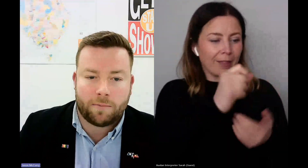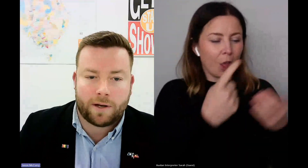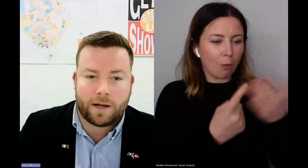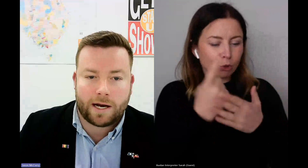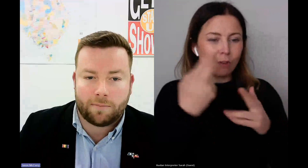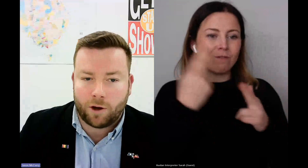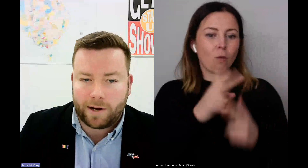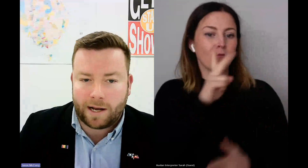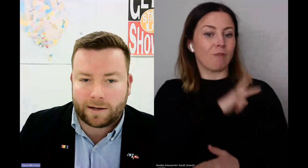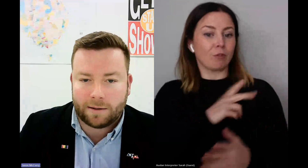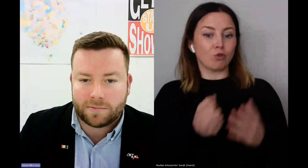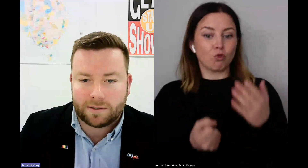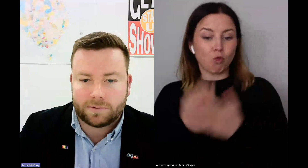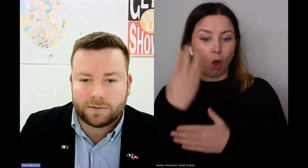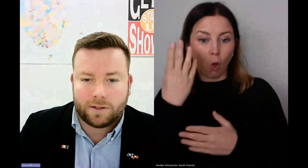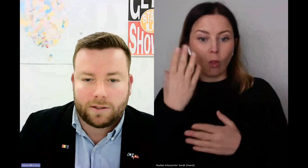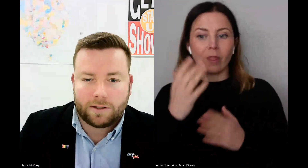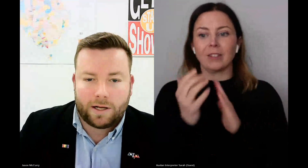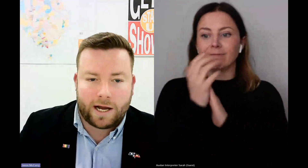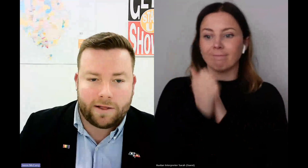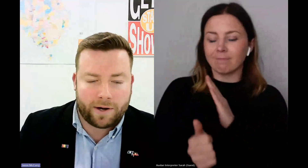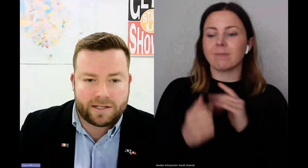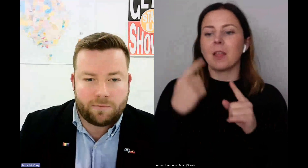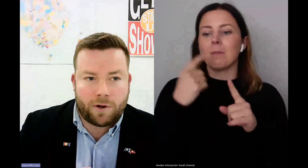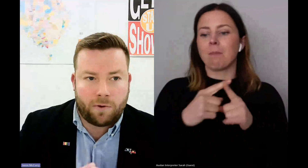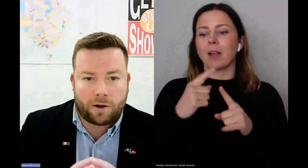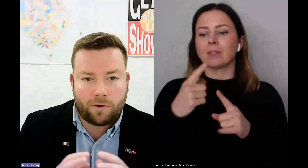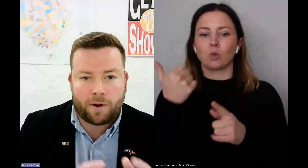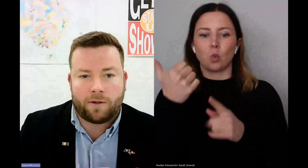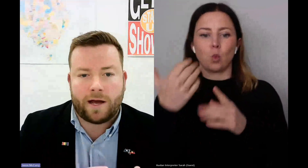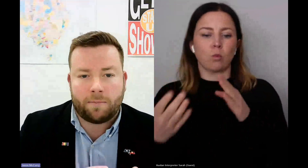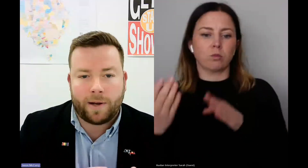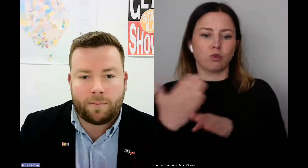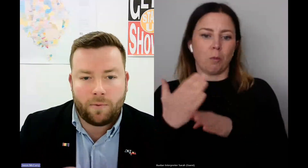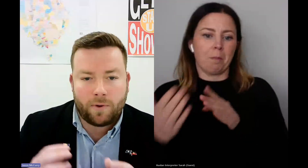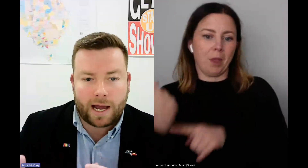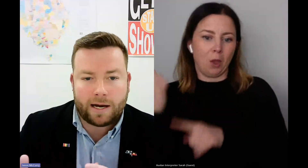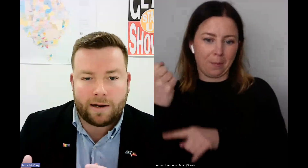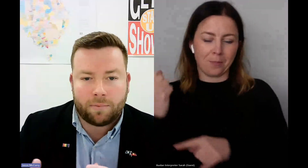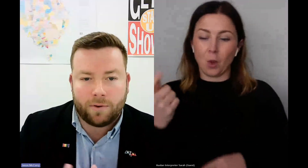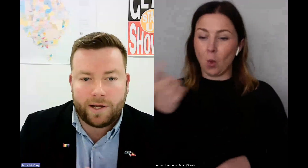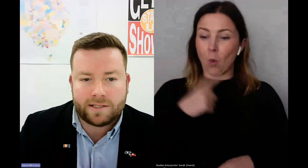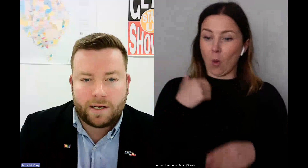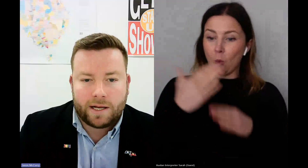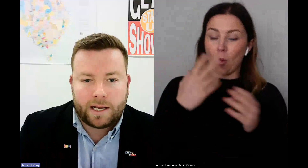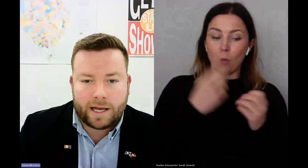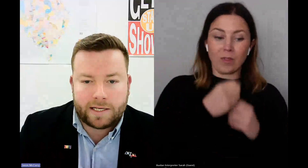development and employment outcomes. The reason we're working with both young people and employers